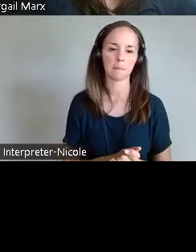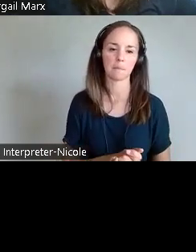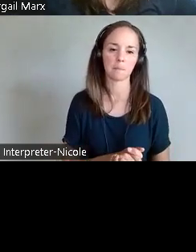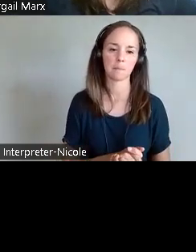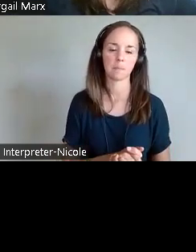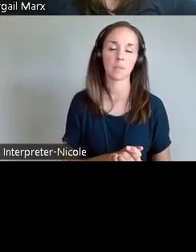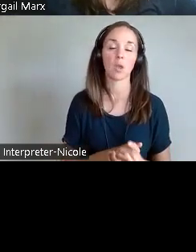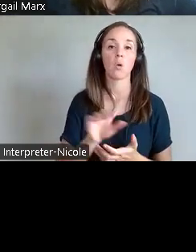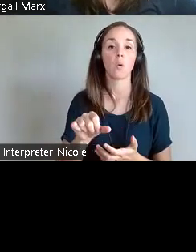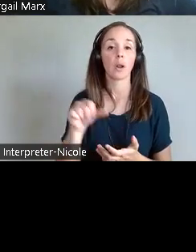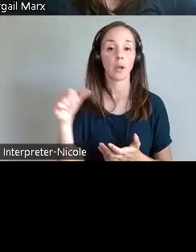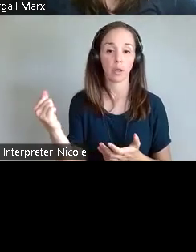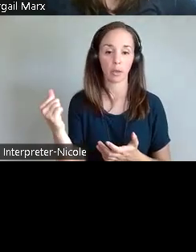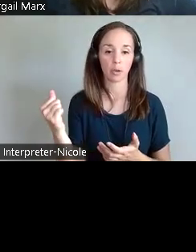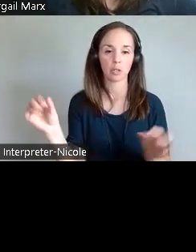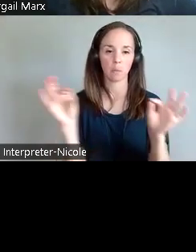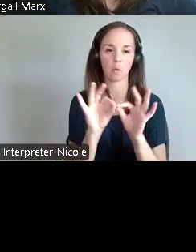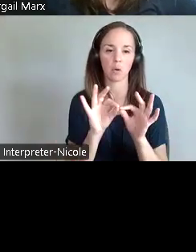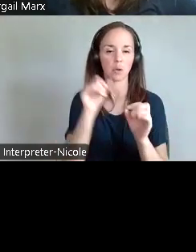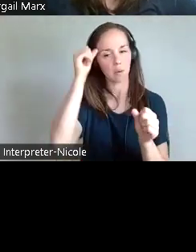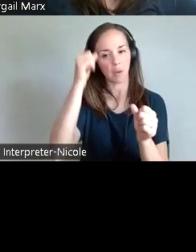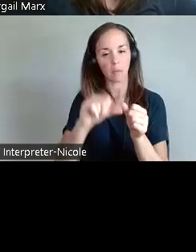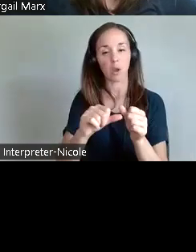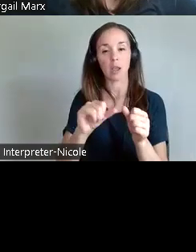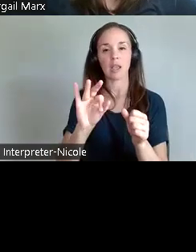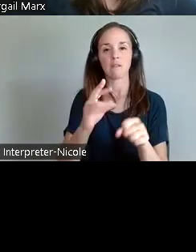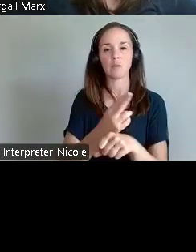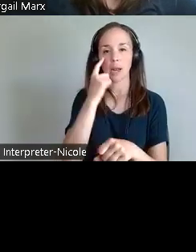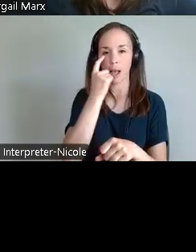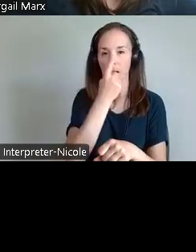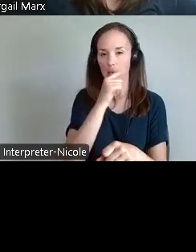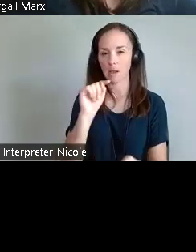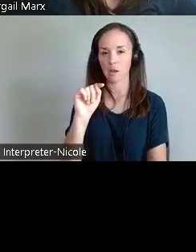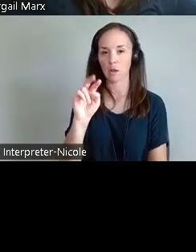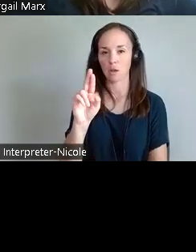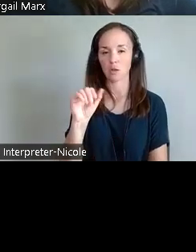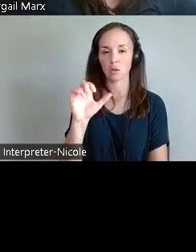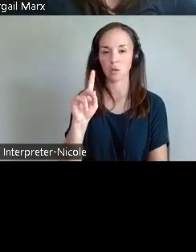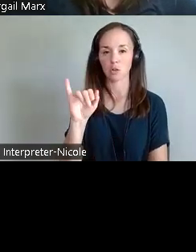to point out for people using eye tracking devices is that eye health is really important